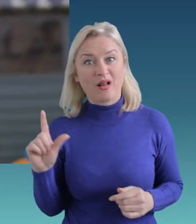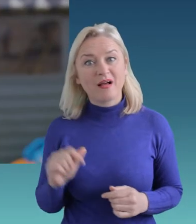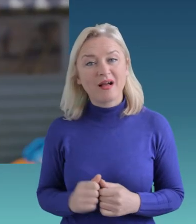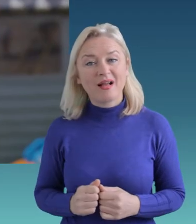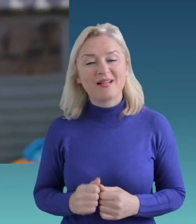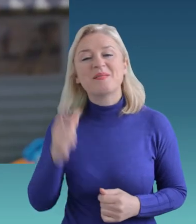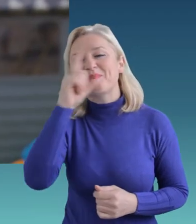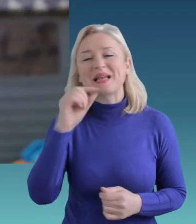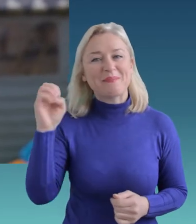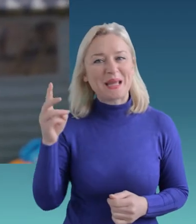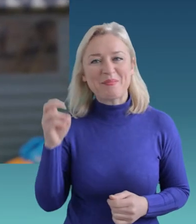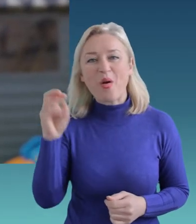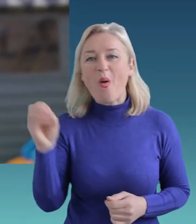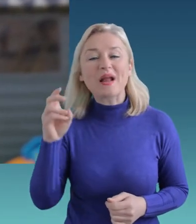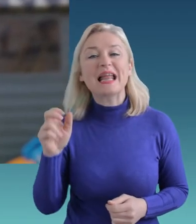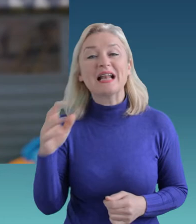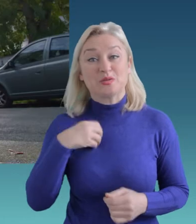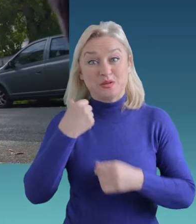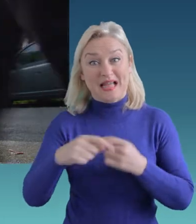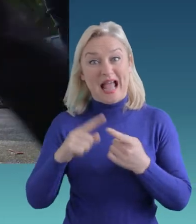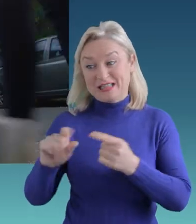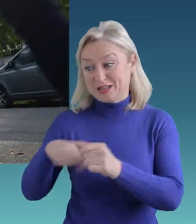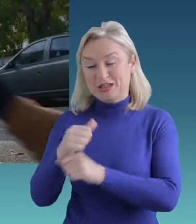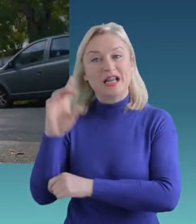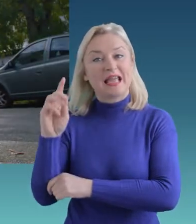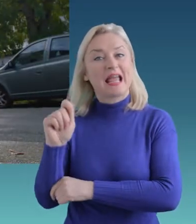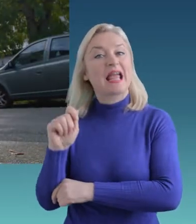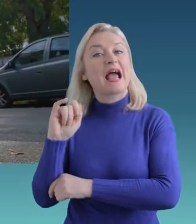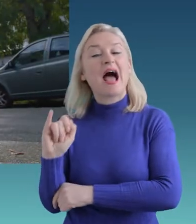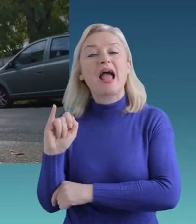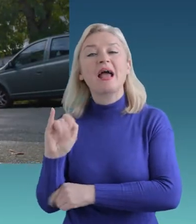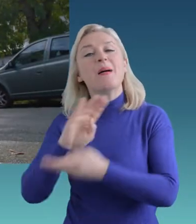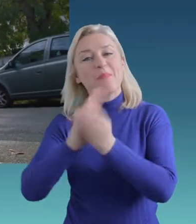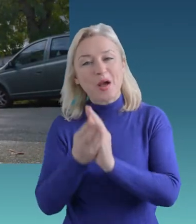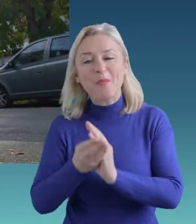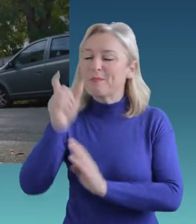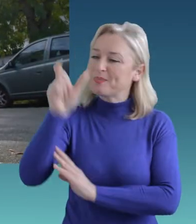My name is Emer O’Neill and, today, myself and my son Ky are becoming Citizen Scientists!